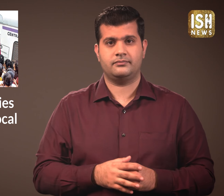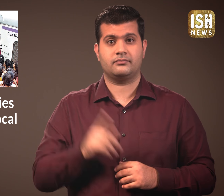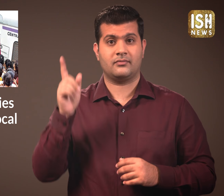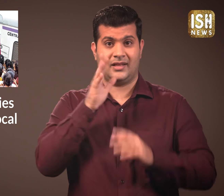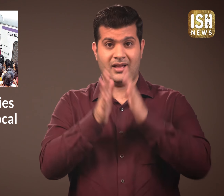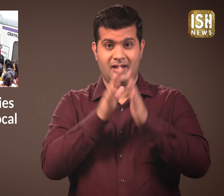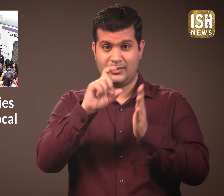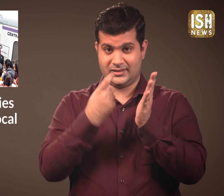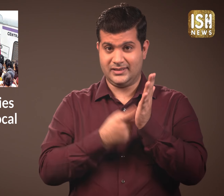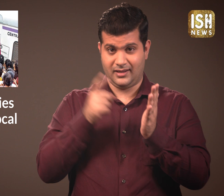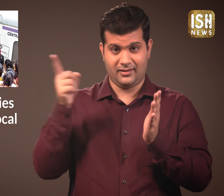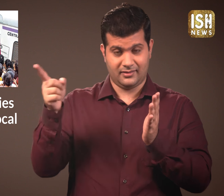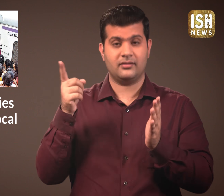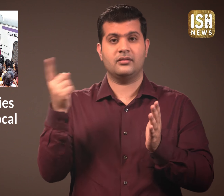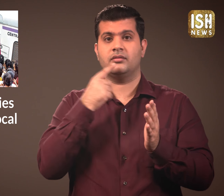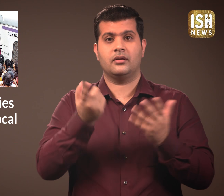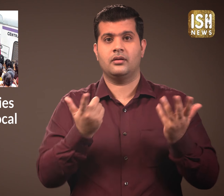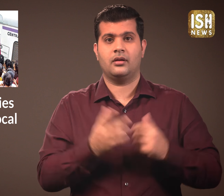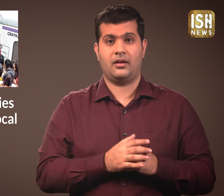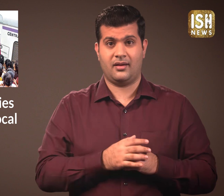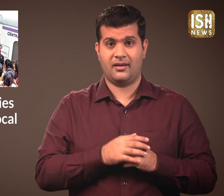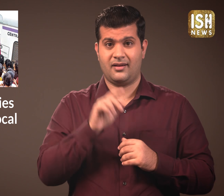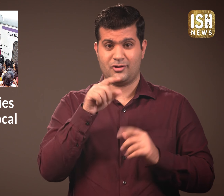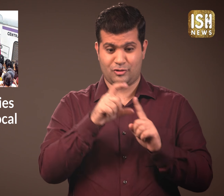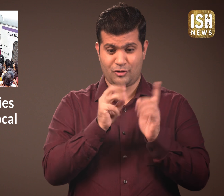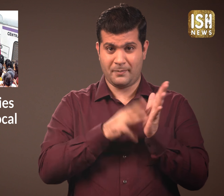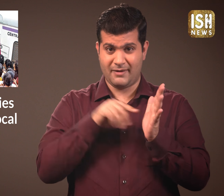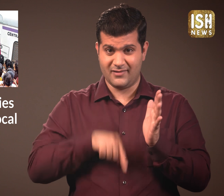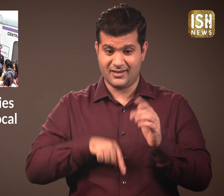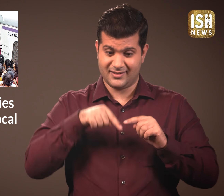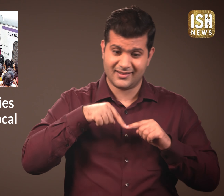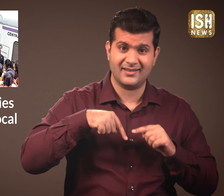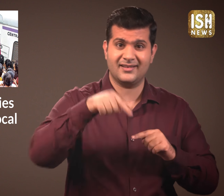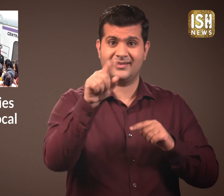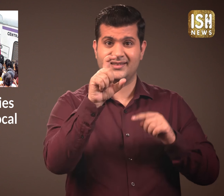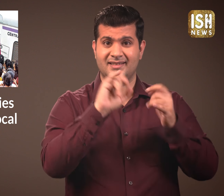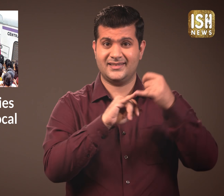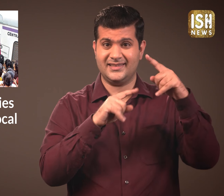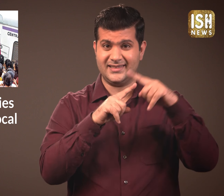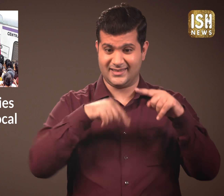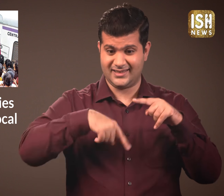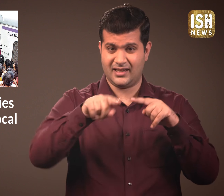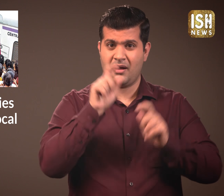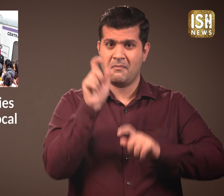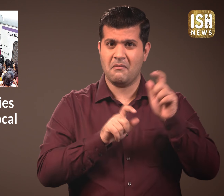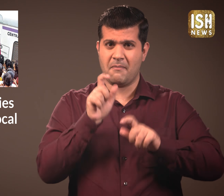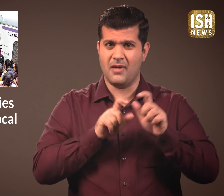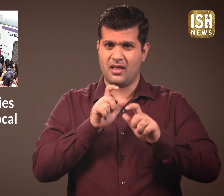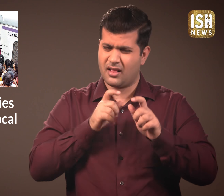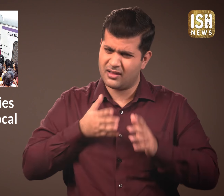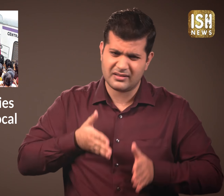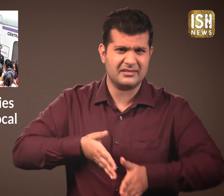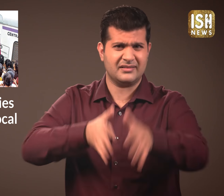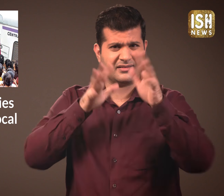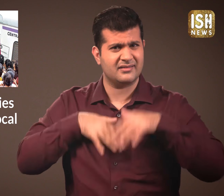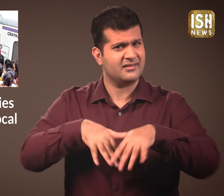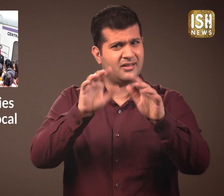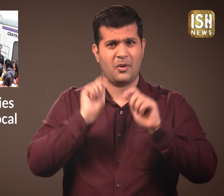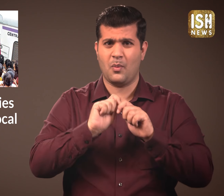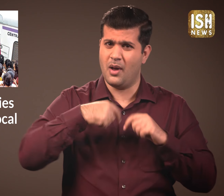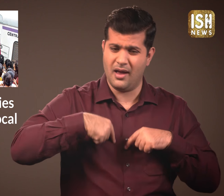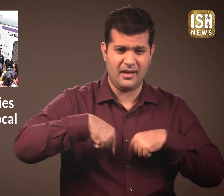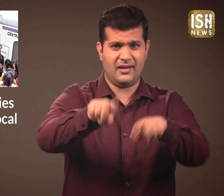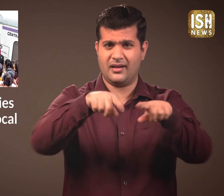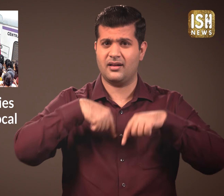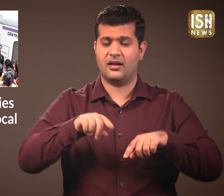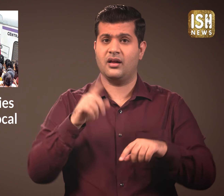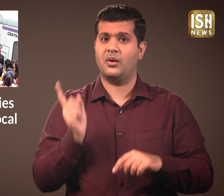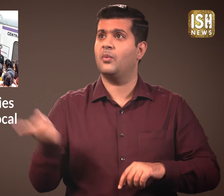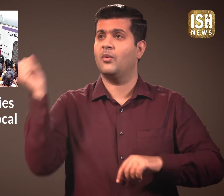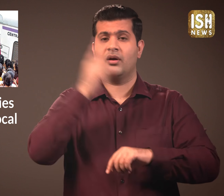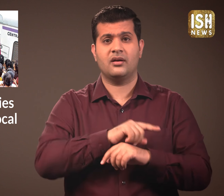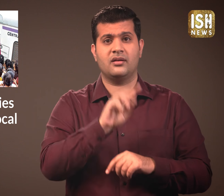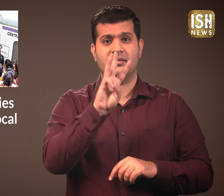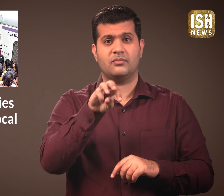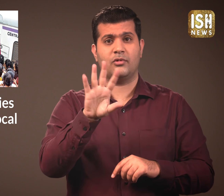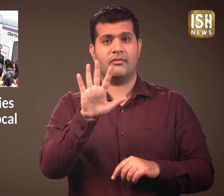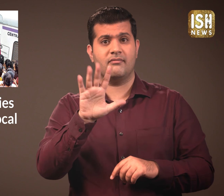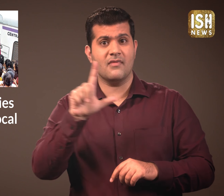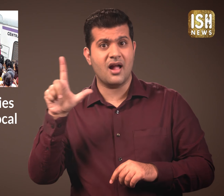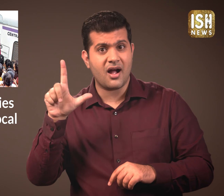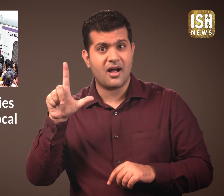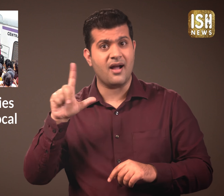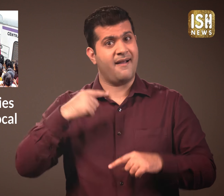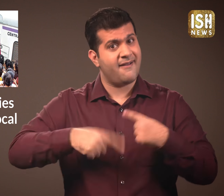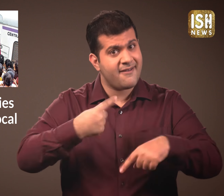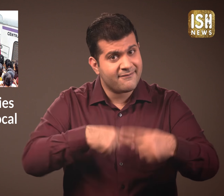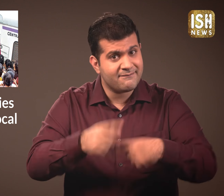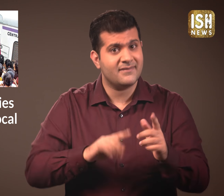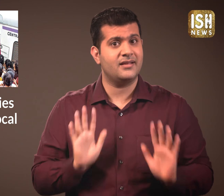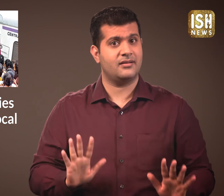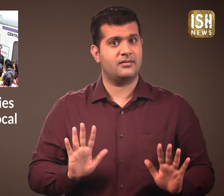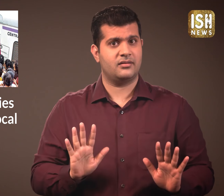The Central railway said that many people travel from Dombivli to CSMT for work. In a day 3.5 lakh people use the train.